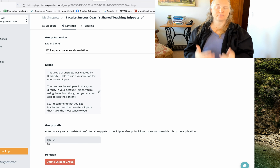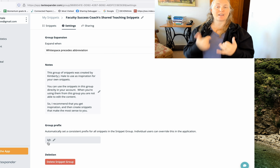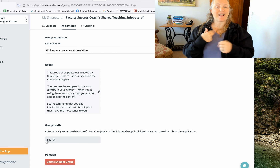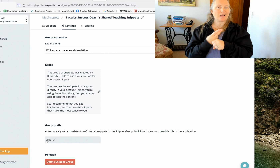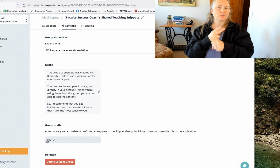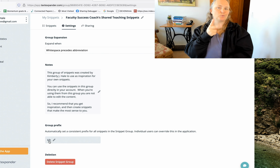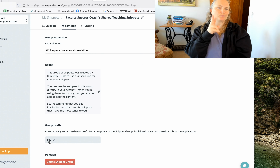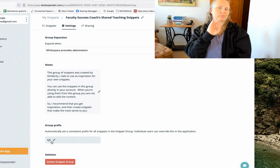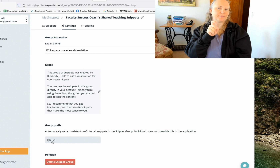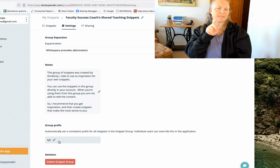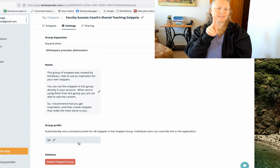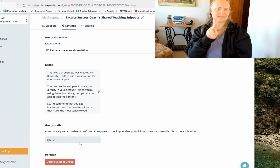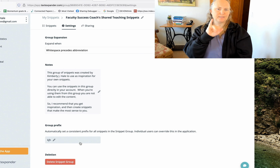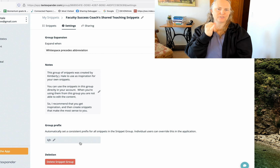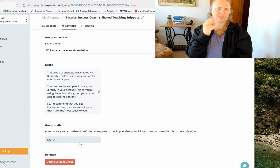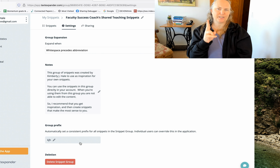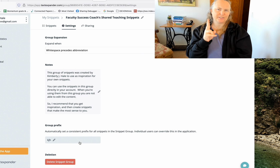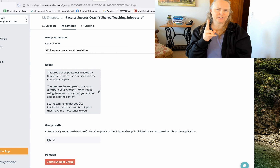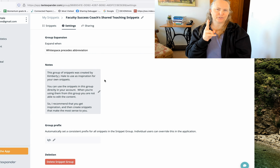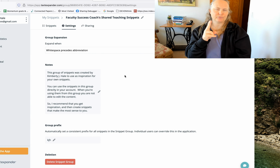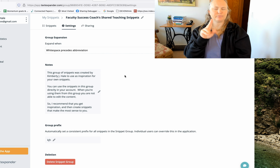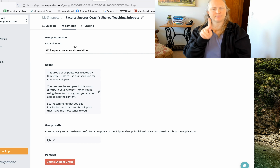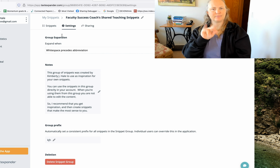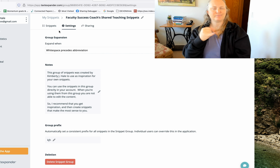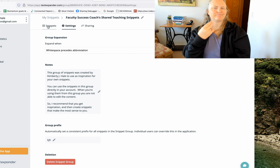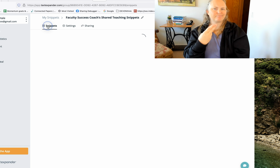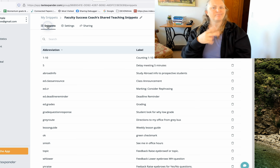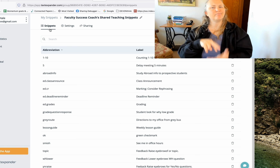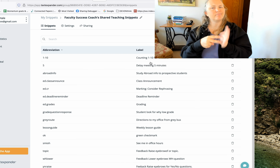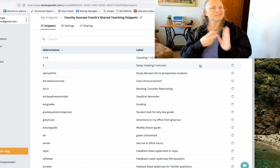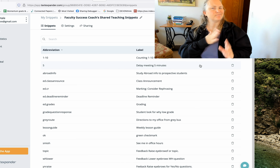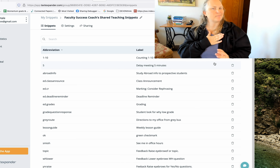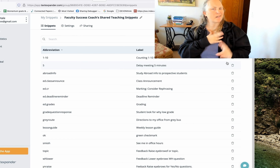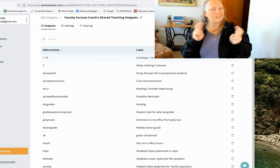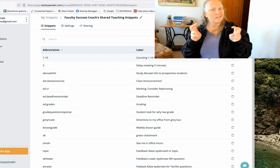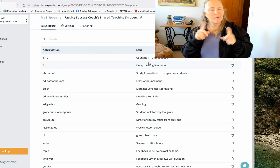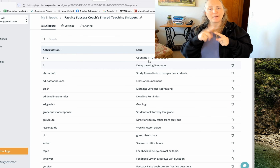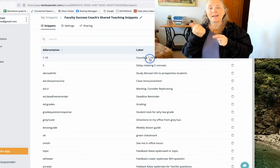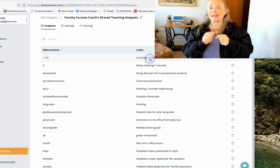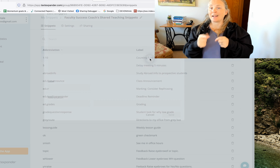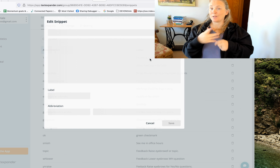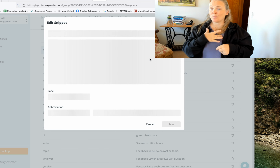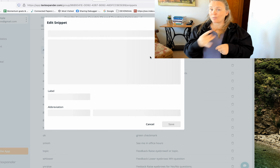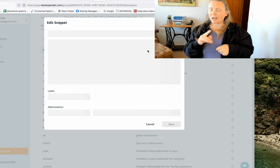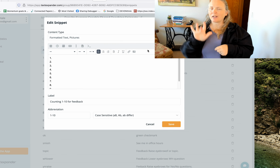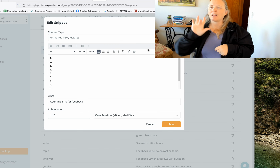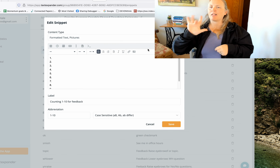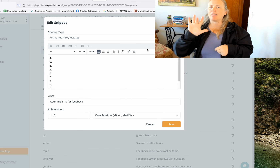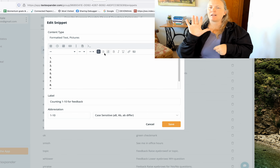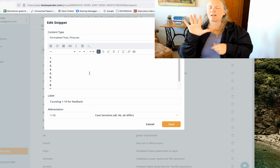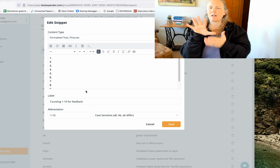Prefix is KJ H that means they're mine. But again, any of them that you see, you can go into them.